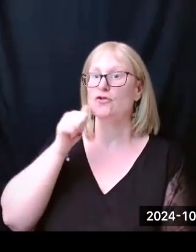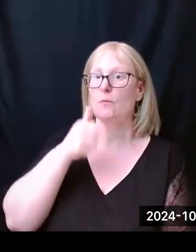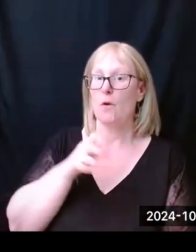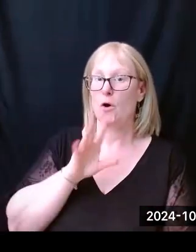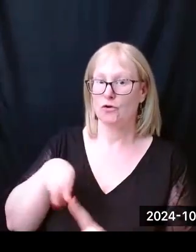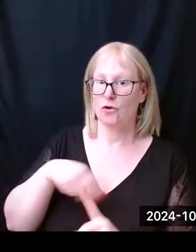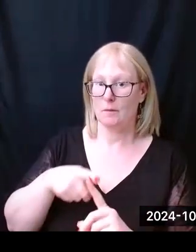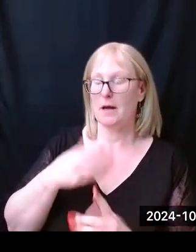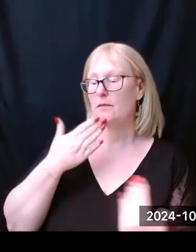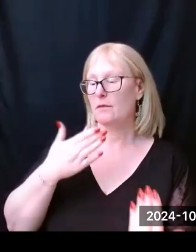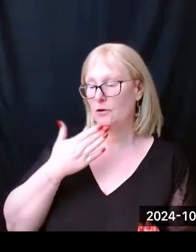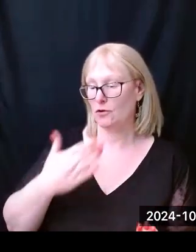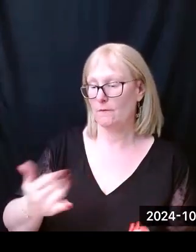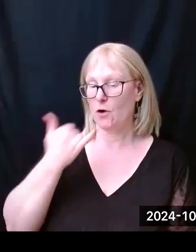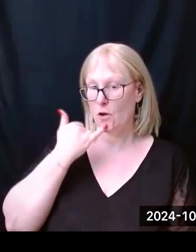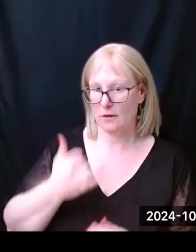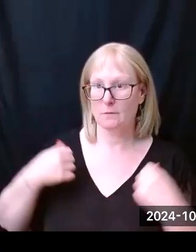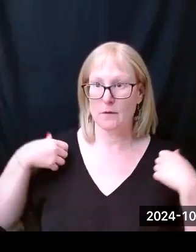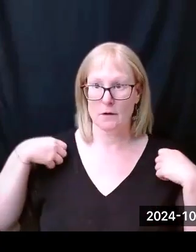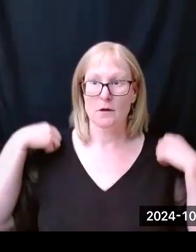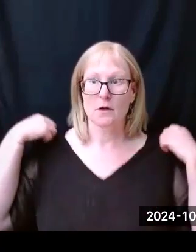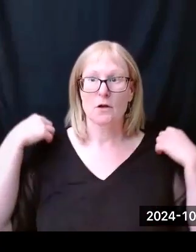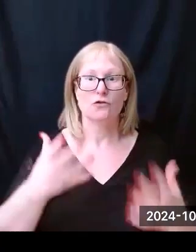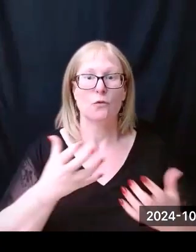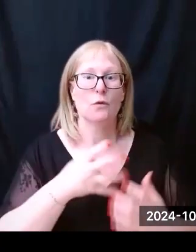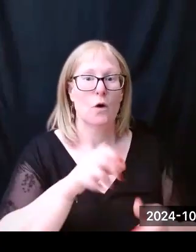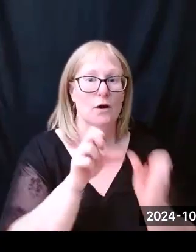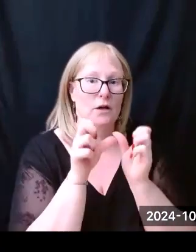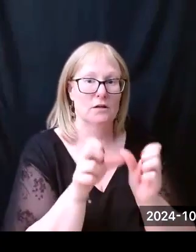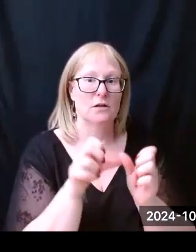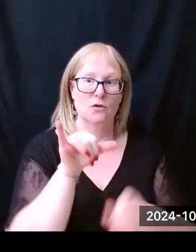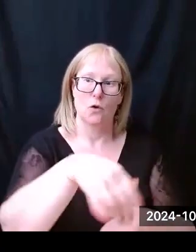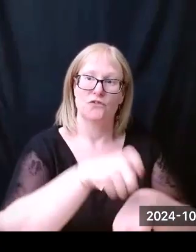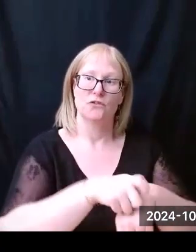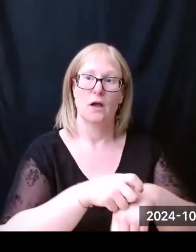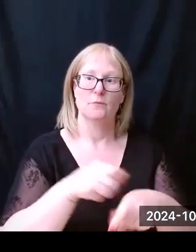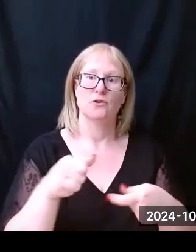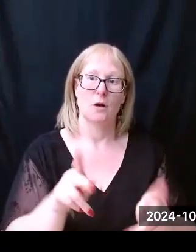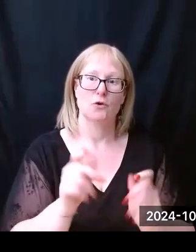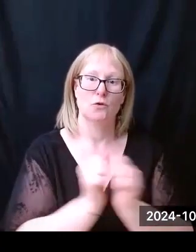calling. So we want to just keep those times and opportunities together because that's important.